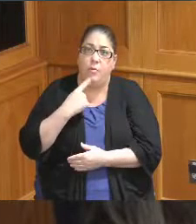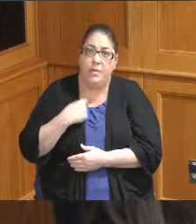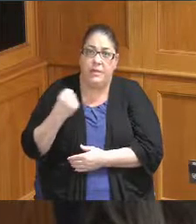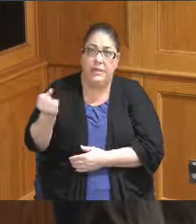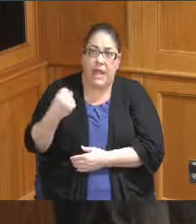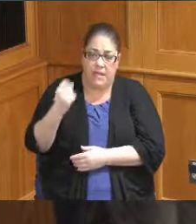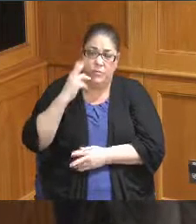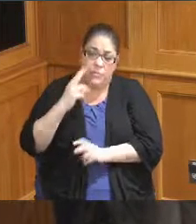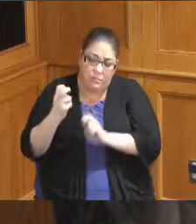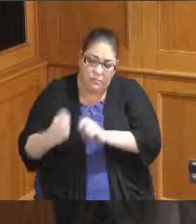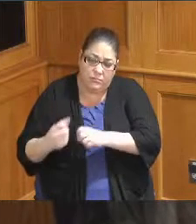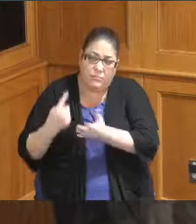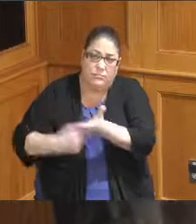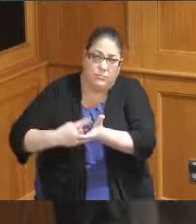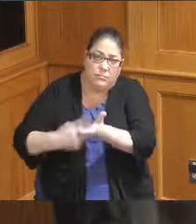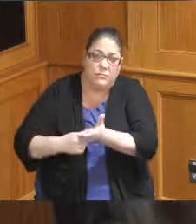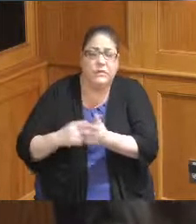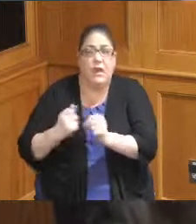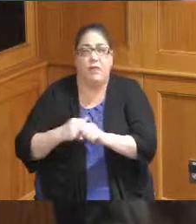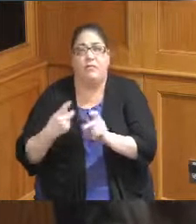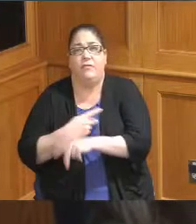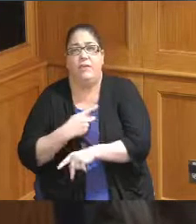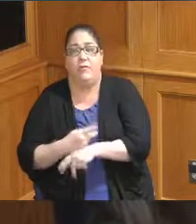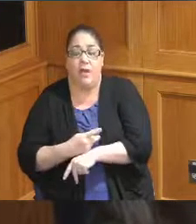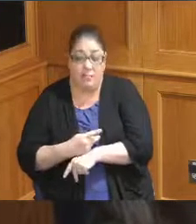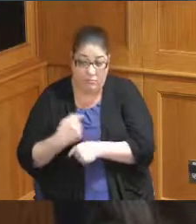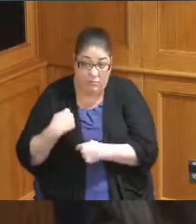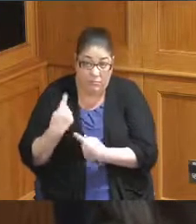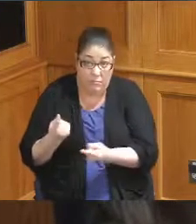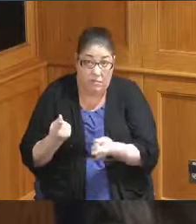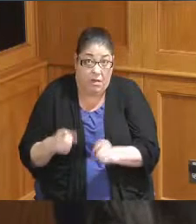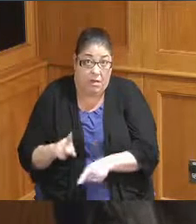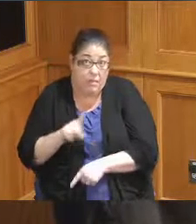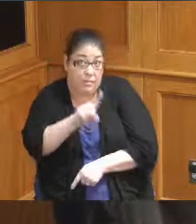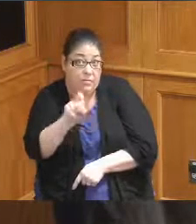sit down and try to work together I don't know if that has happened and I just want to make sure a